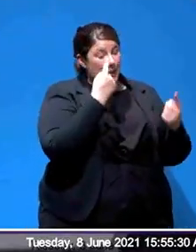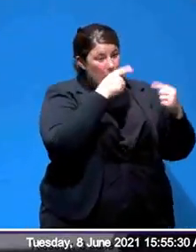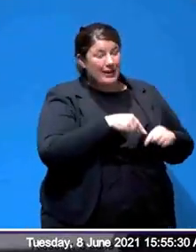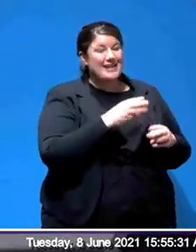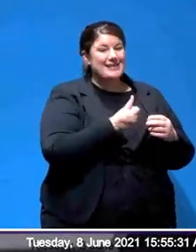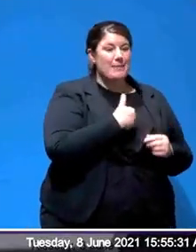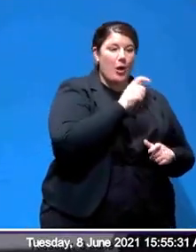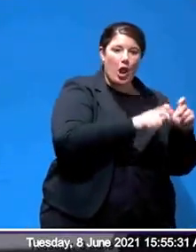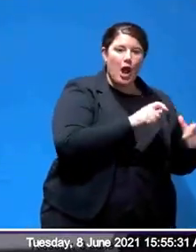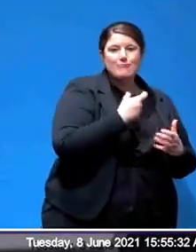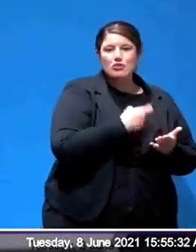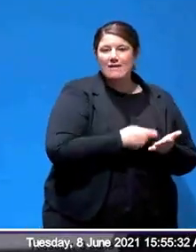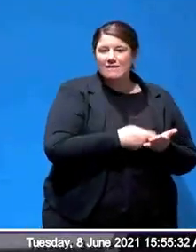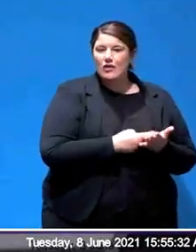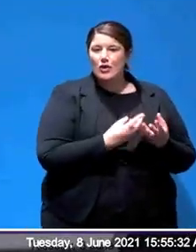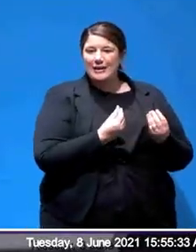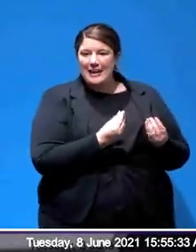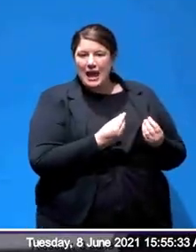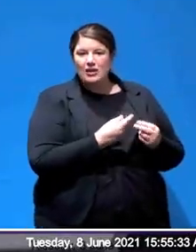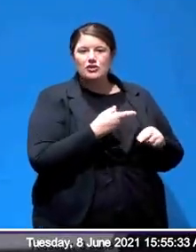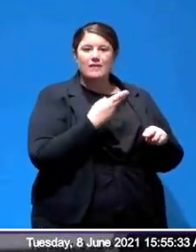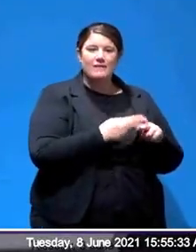cash for the Bunnings' sausage and all those sorts of things.